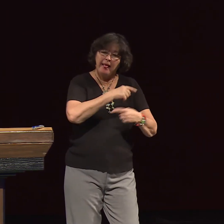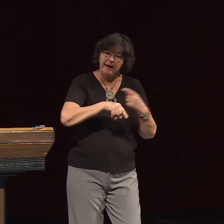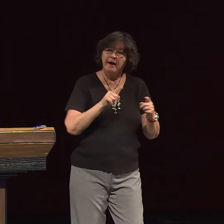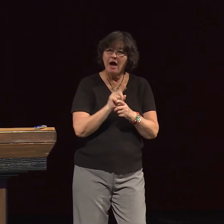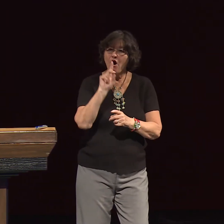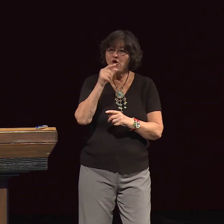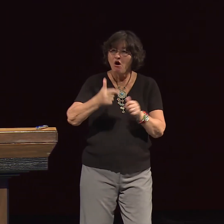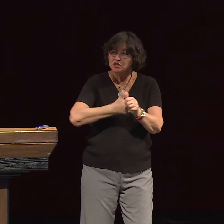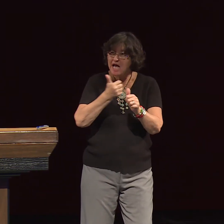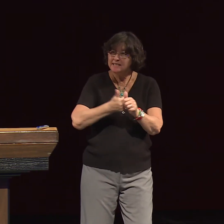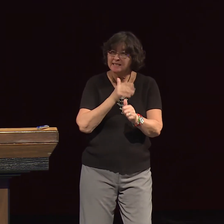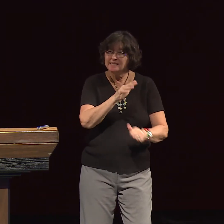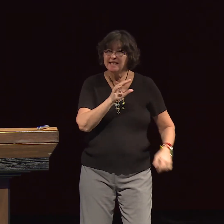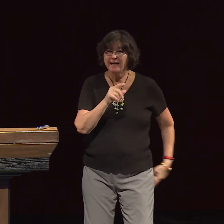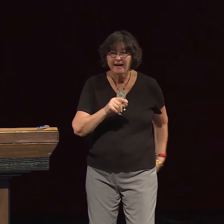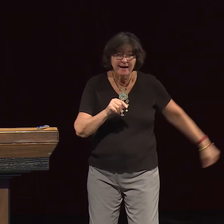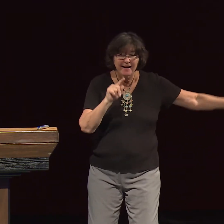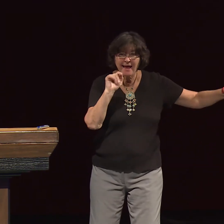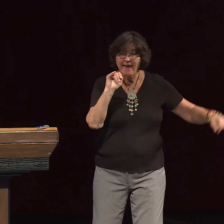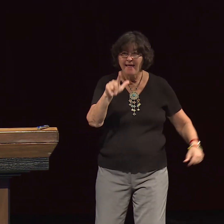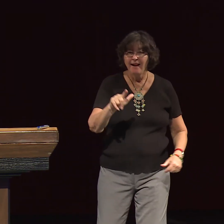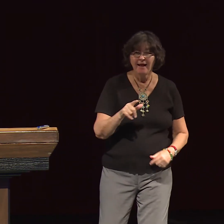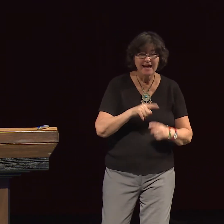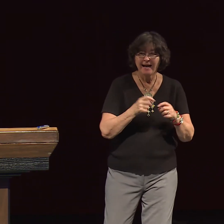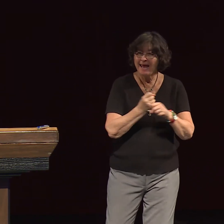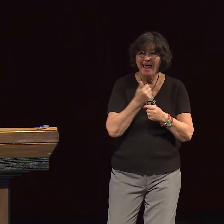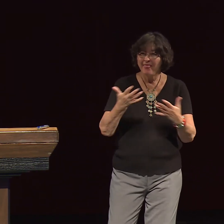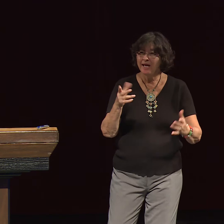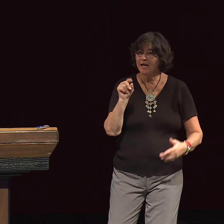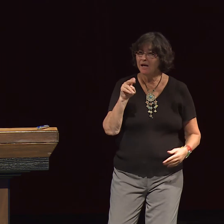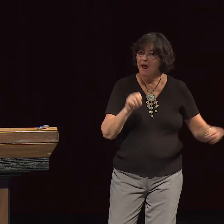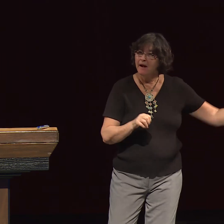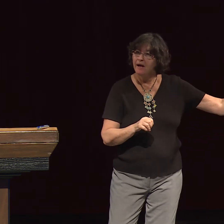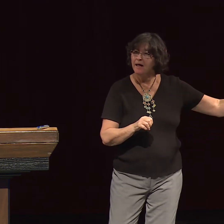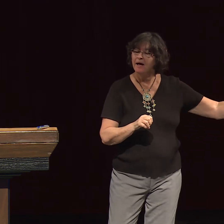They're chasing their tails.